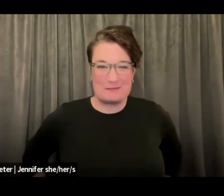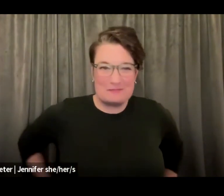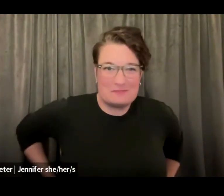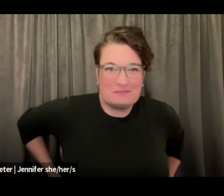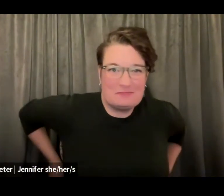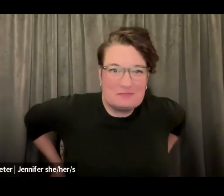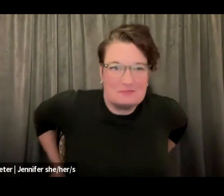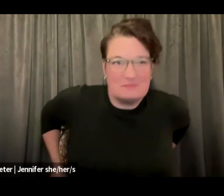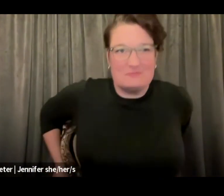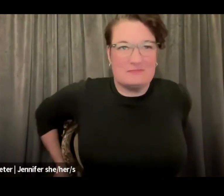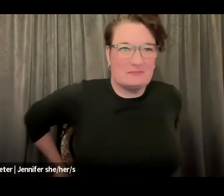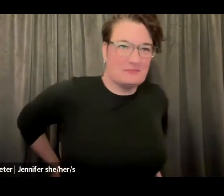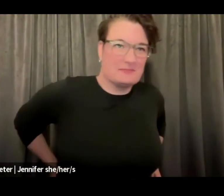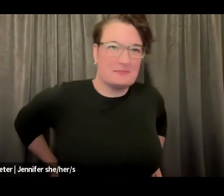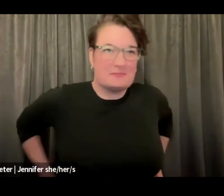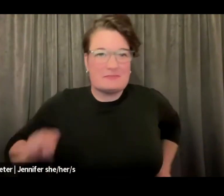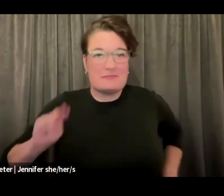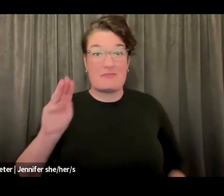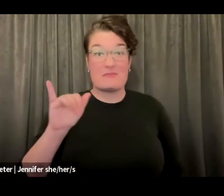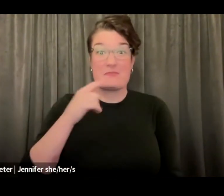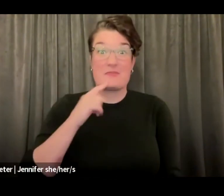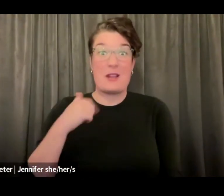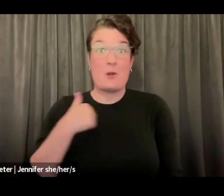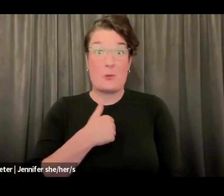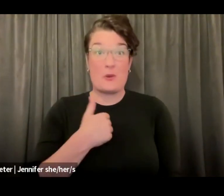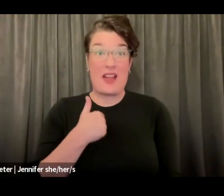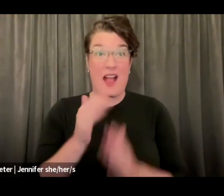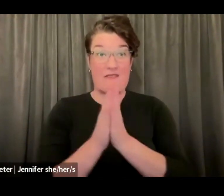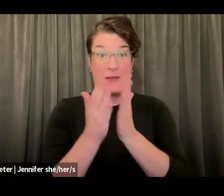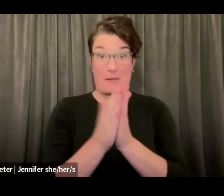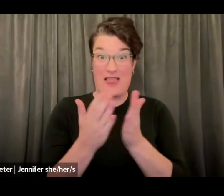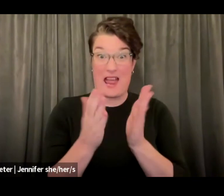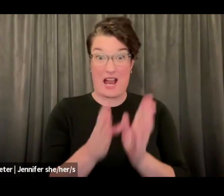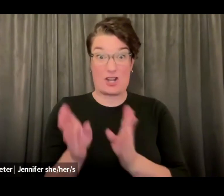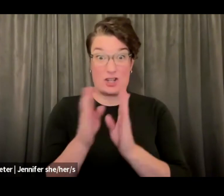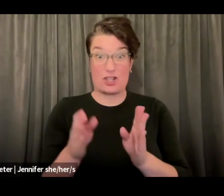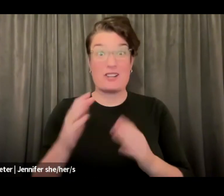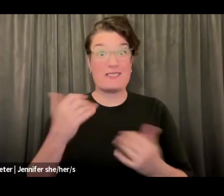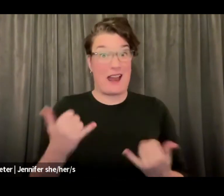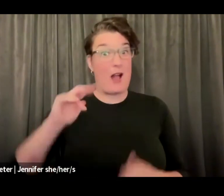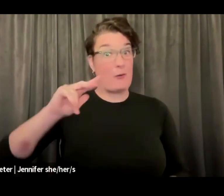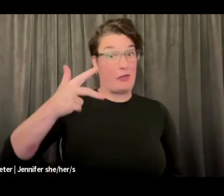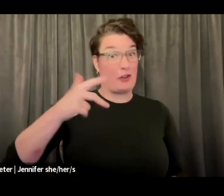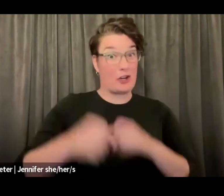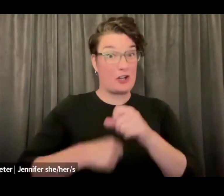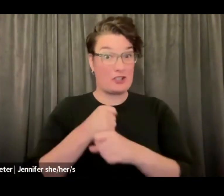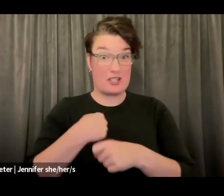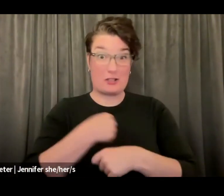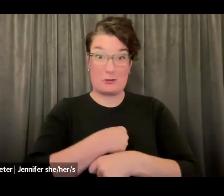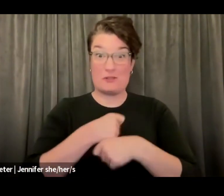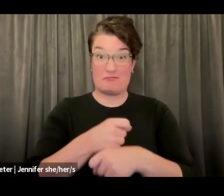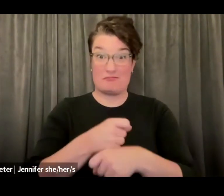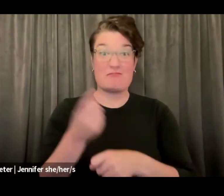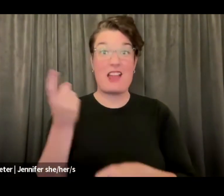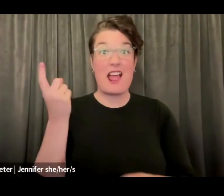And we have the Indwelling Dreams of Olam Haba planner. This is the third year that we have been creating this planner. Last year